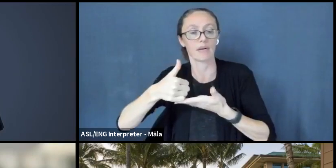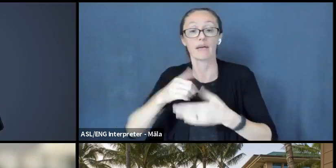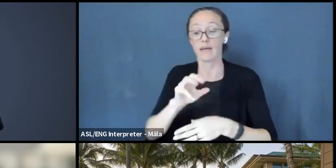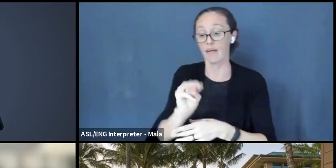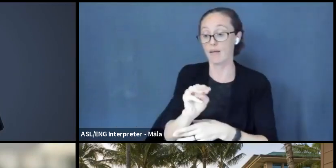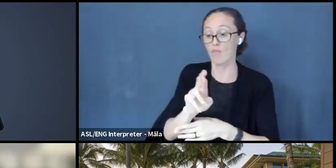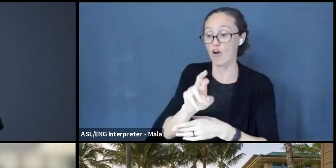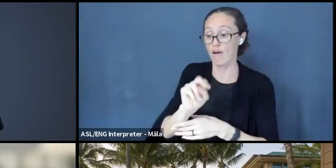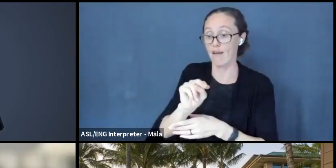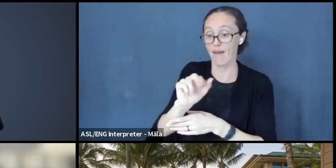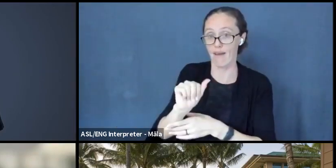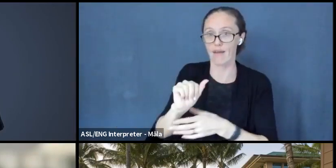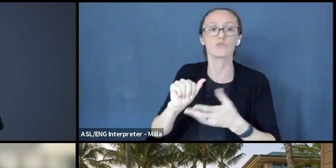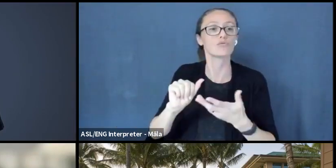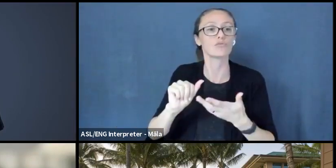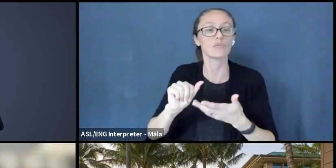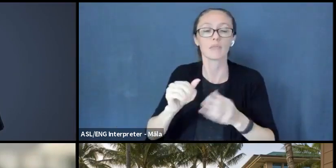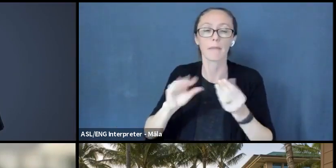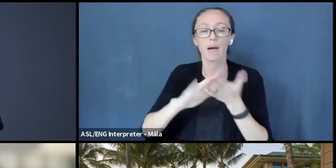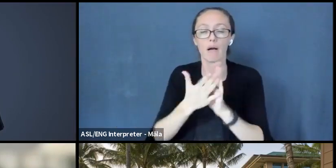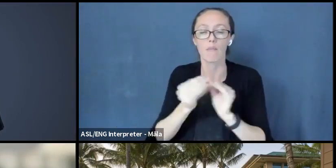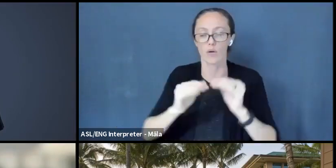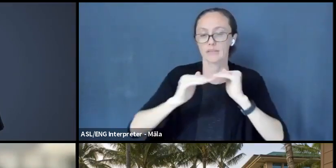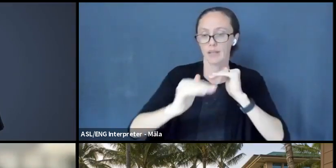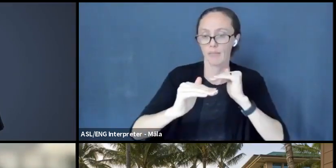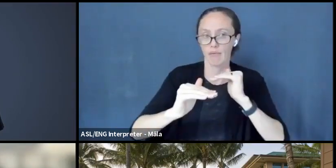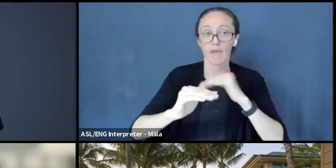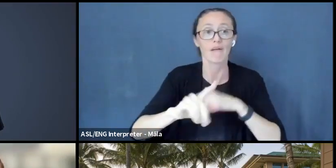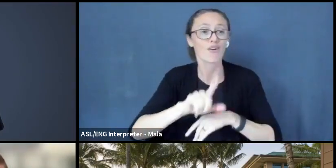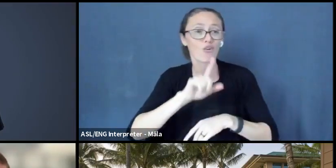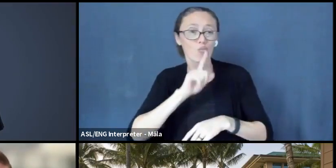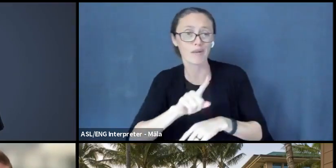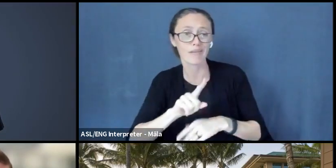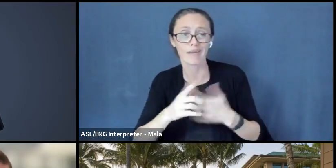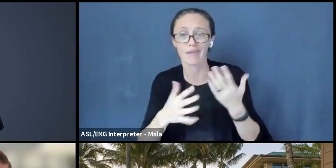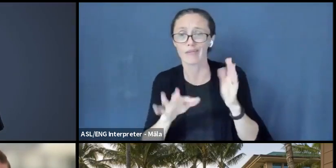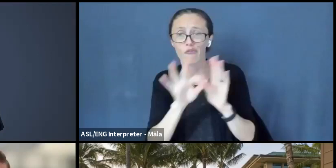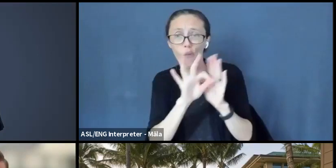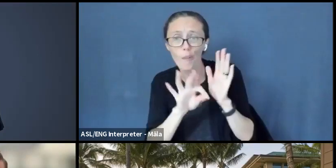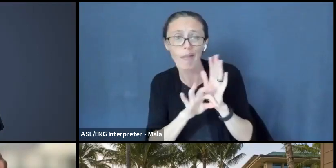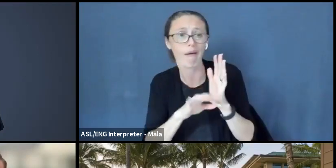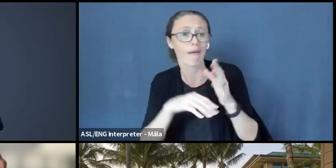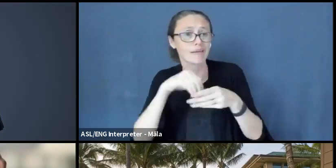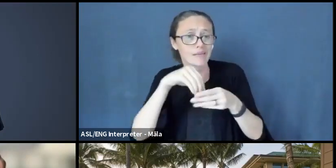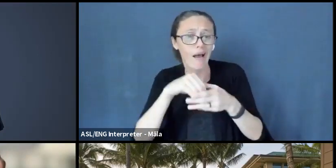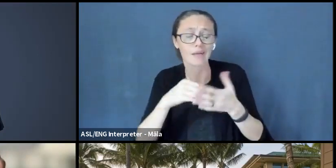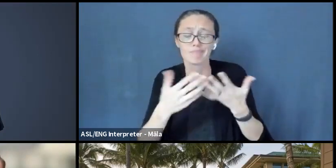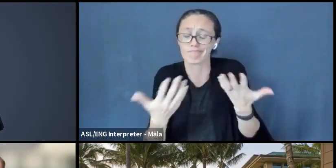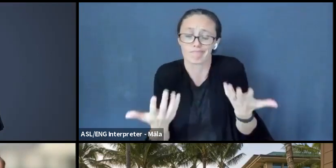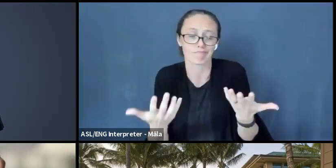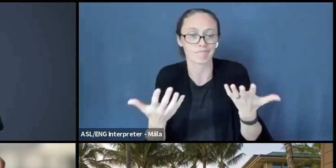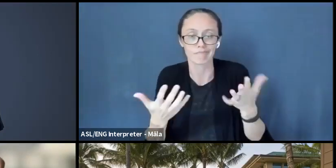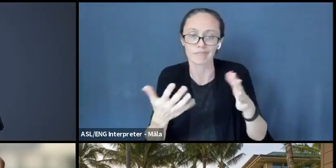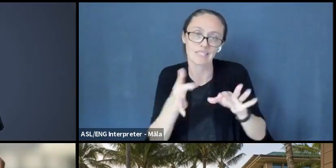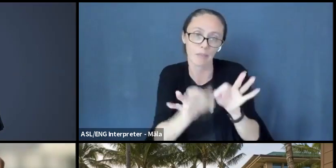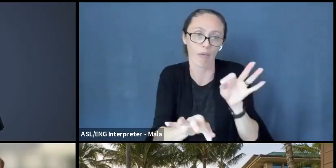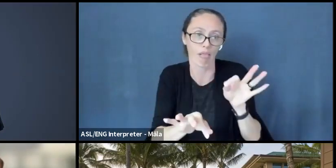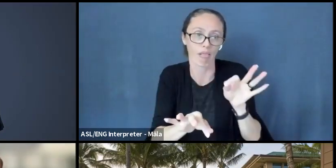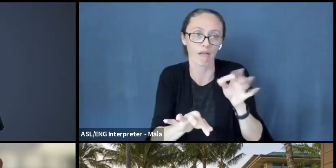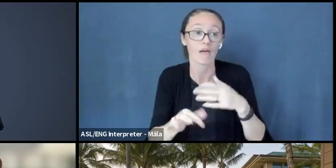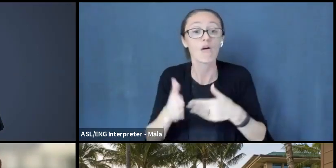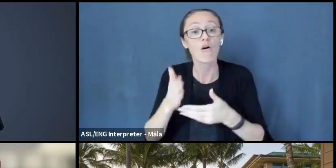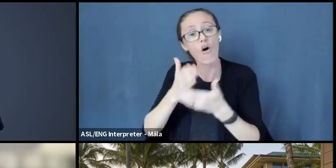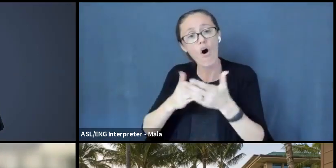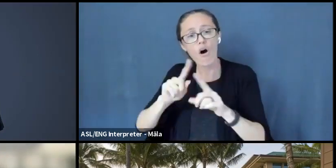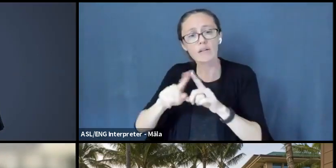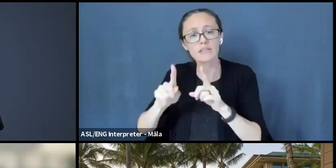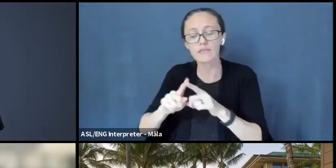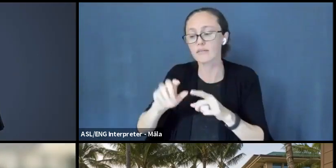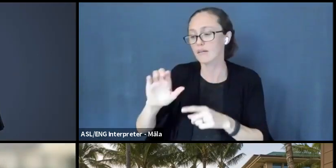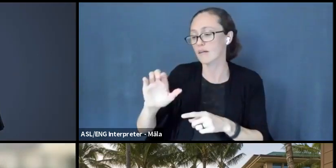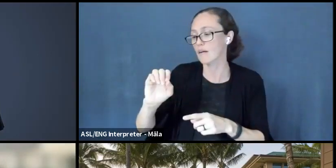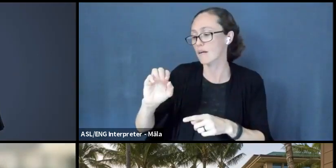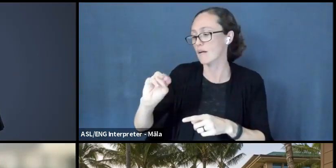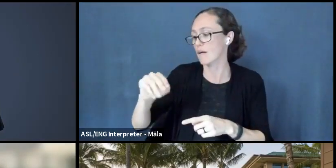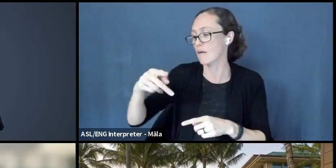It's still very simple formulations and they're pretty much compounds that you would see in